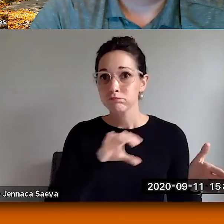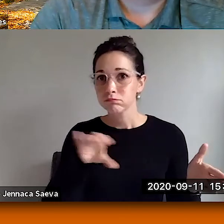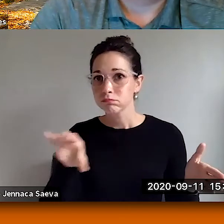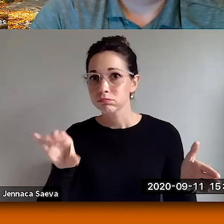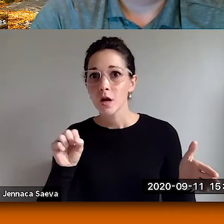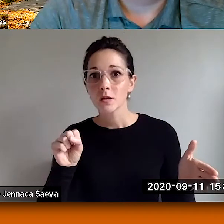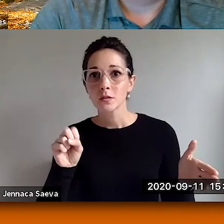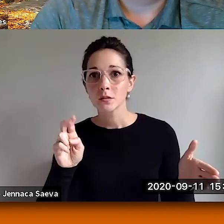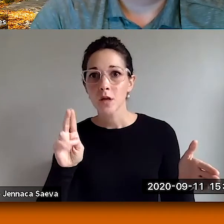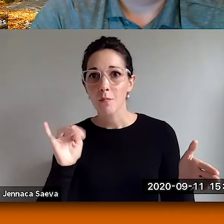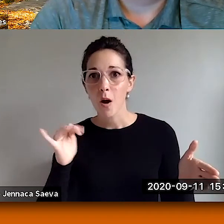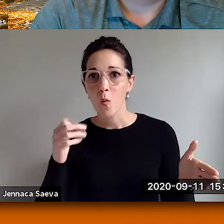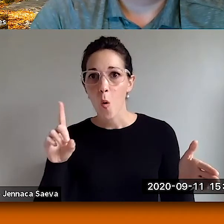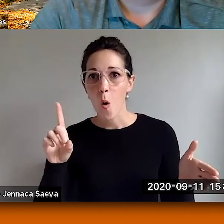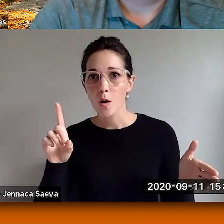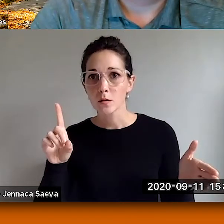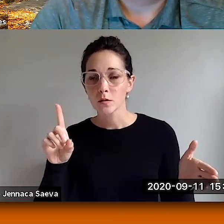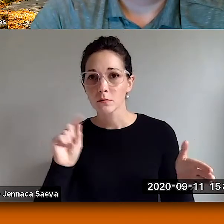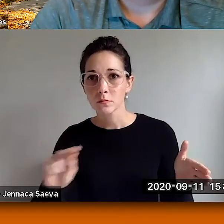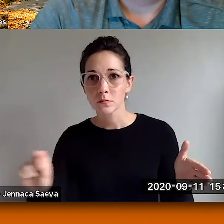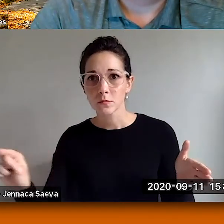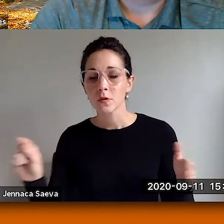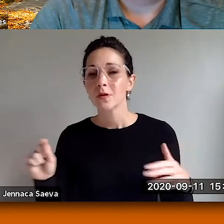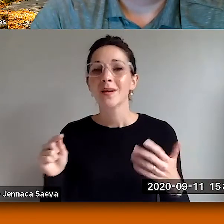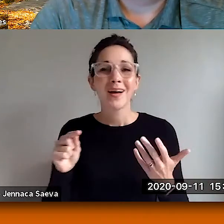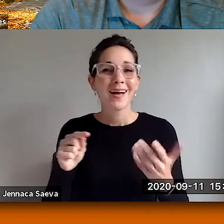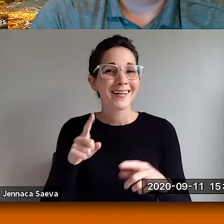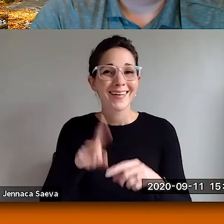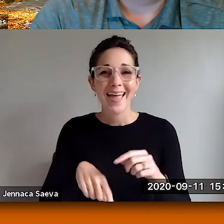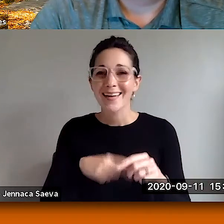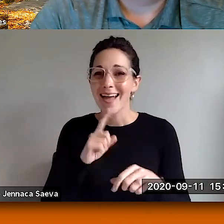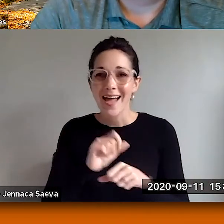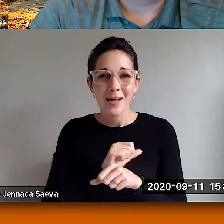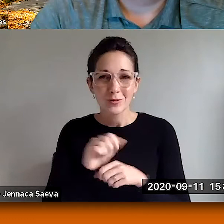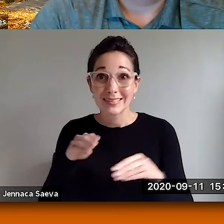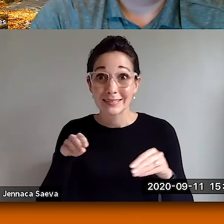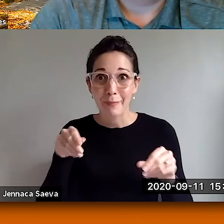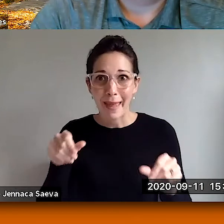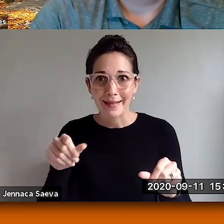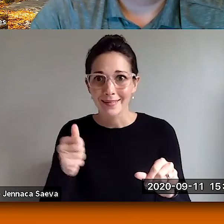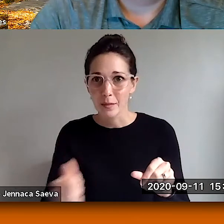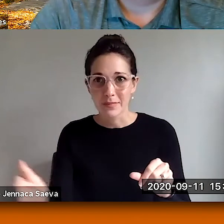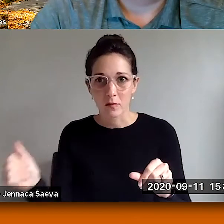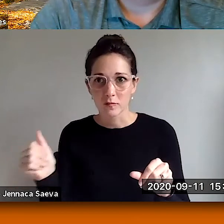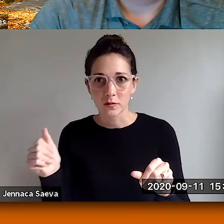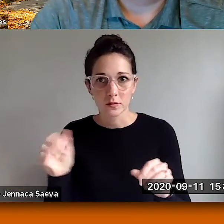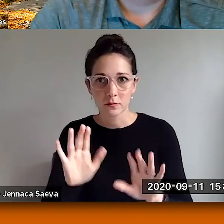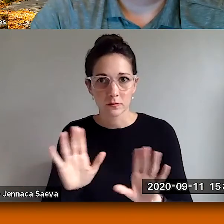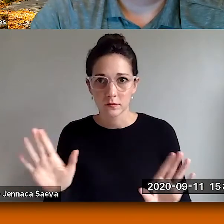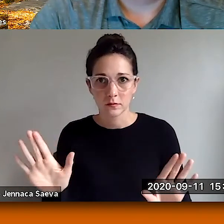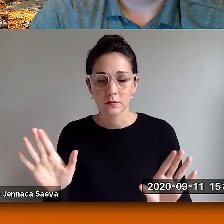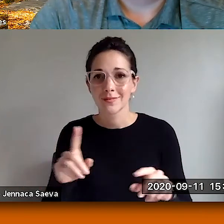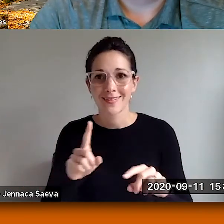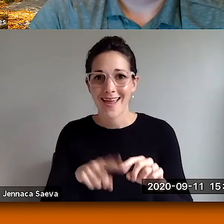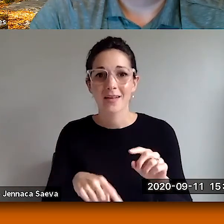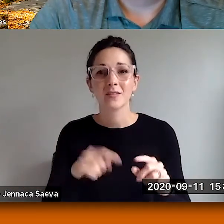So they can't actually, like, spend that. So I think that's what he's saying to be just keeping in mind.